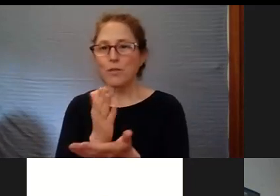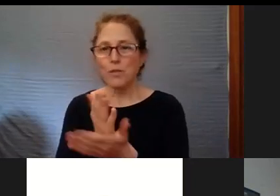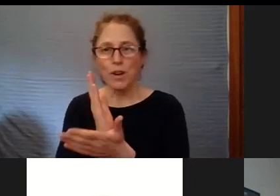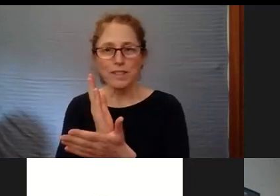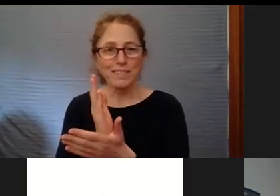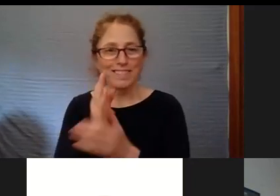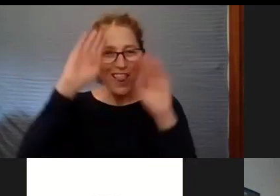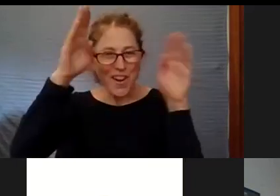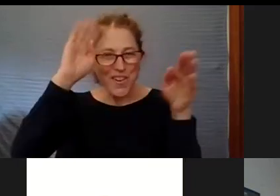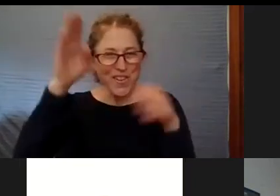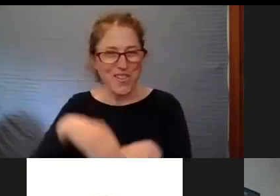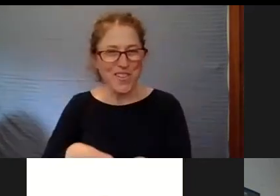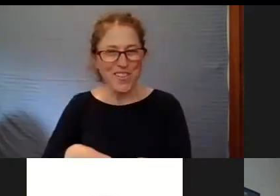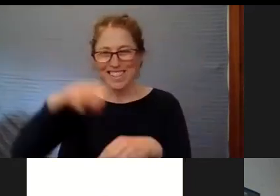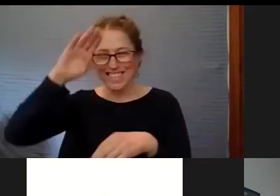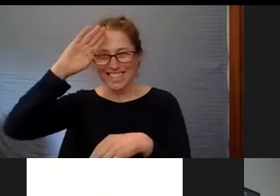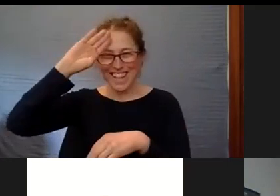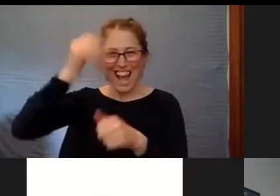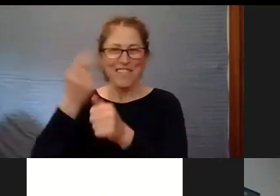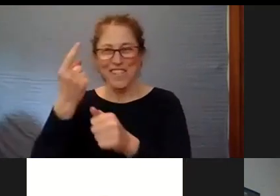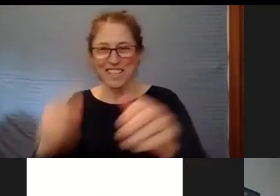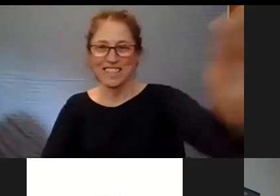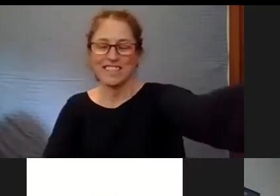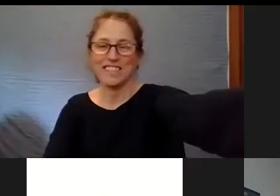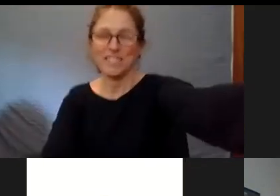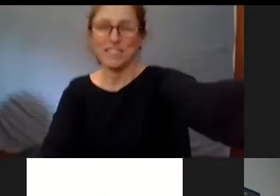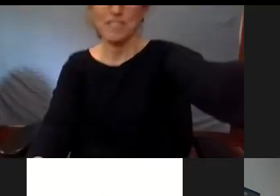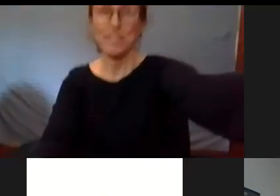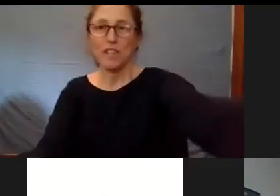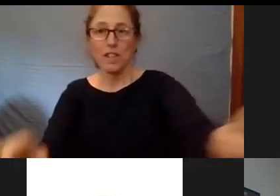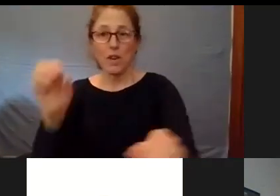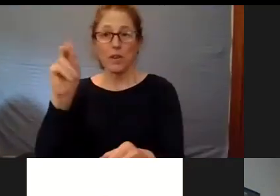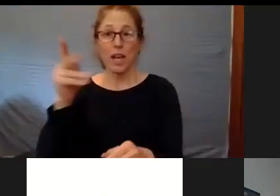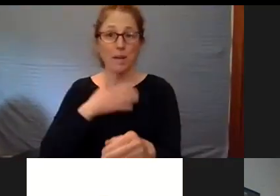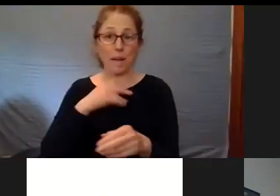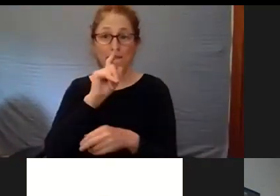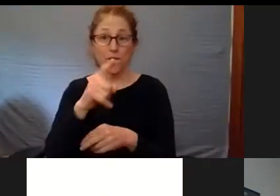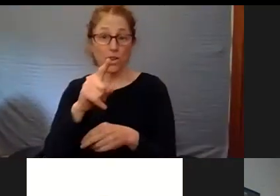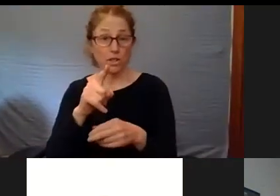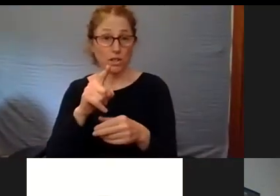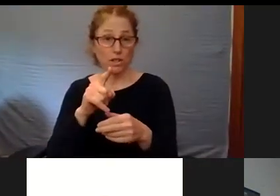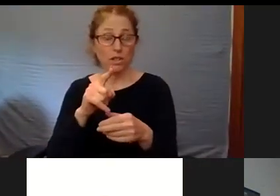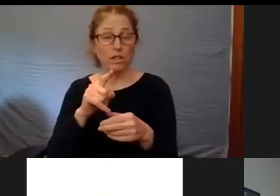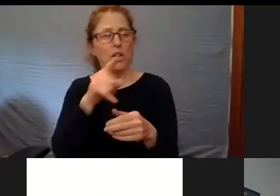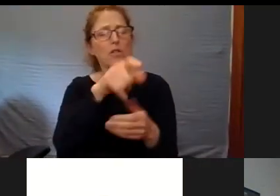Hi, everybody. My first question, you've written quite a few articles about